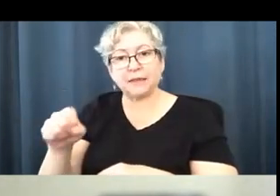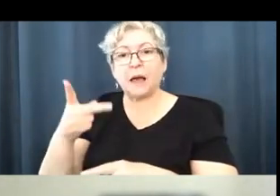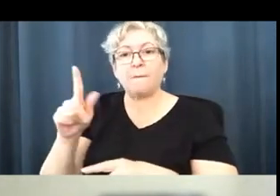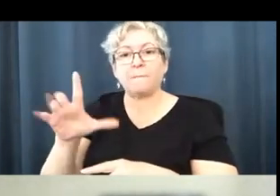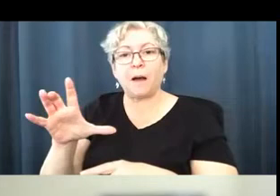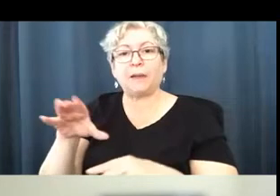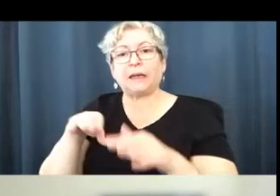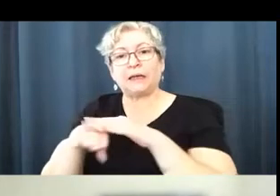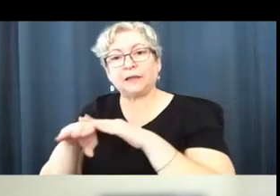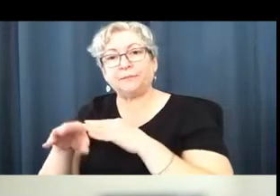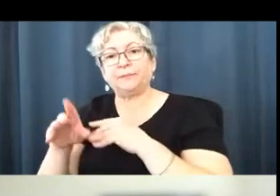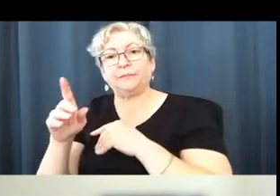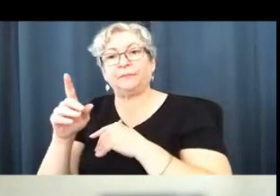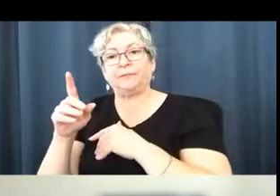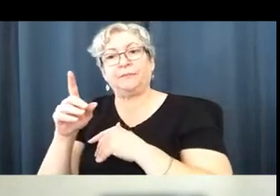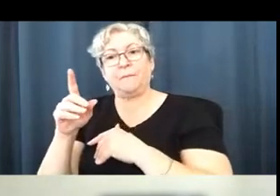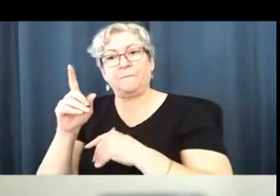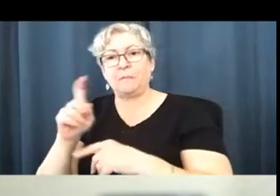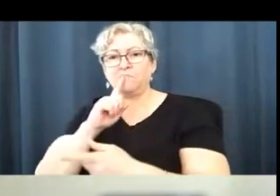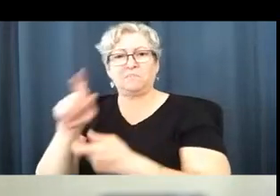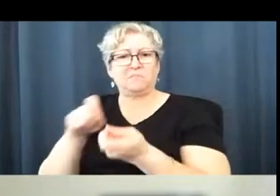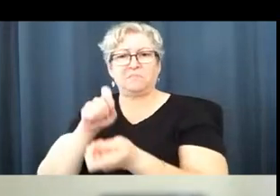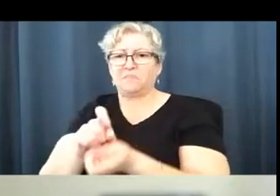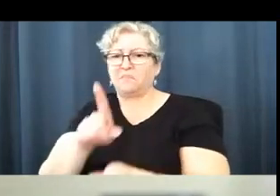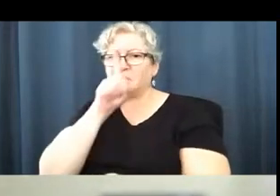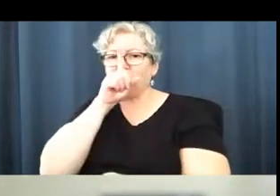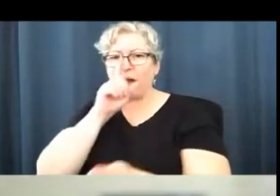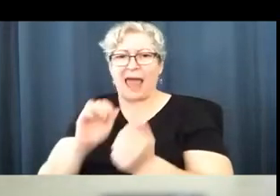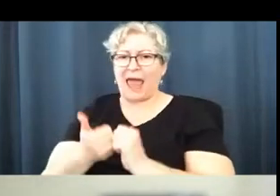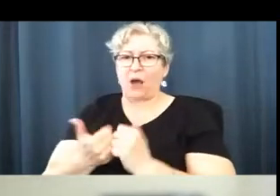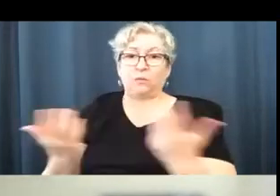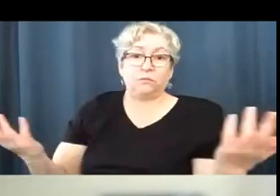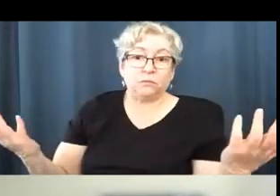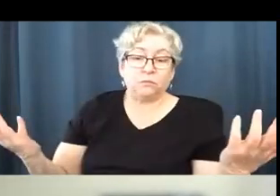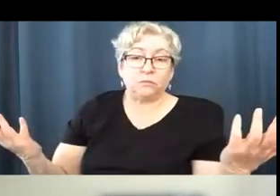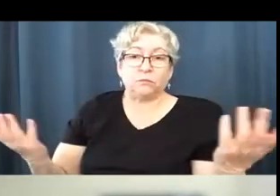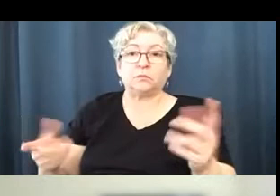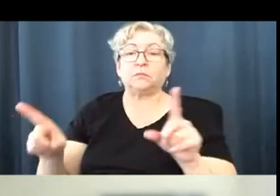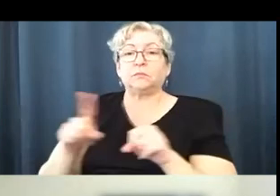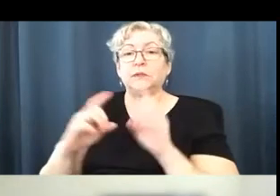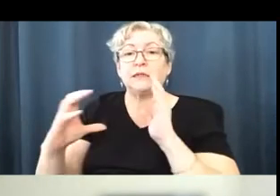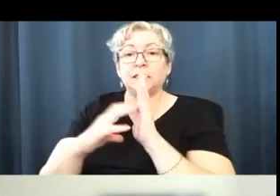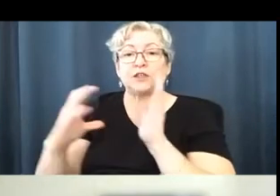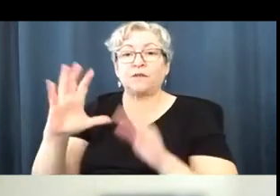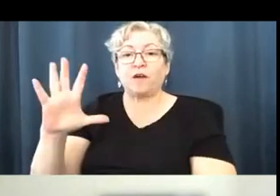need to be accessible but it doesn't specify anything about how to do it. Another one is Section 508, which is a federal procurement law